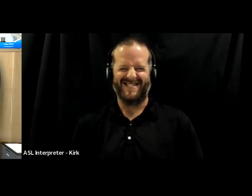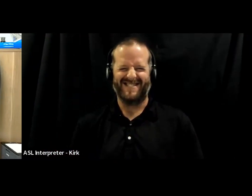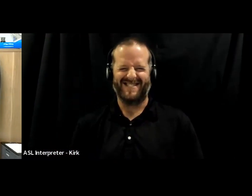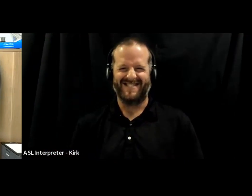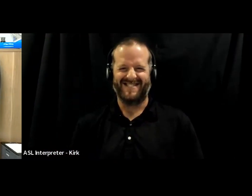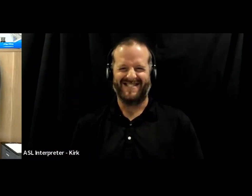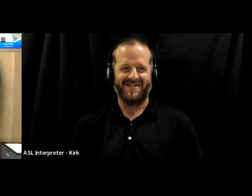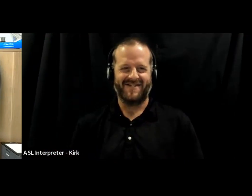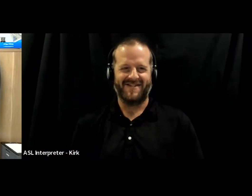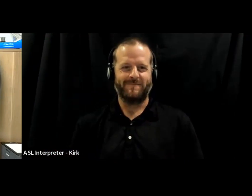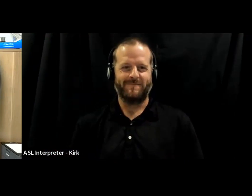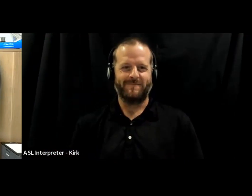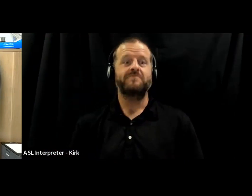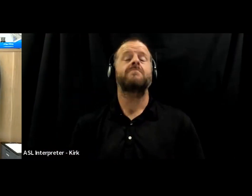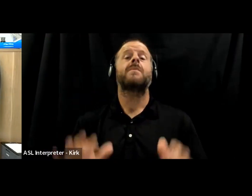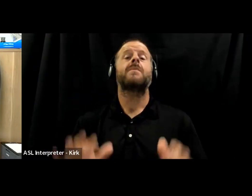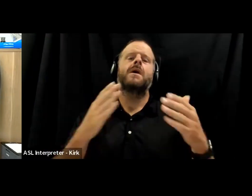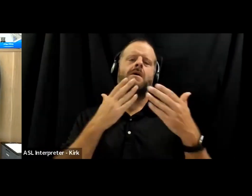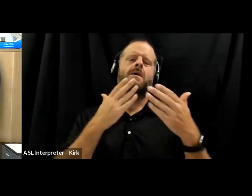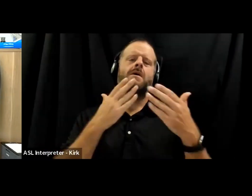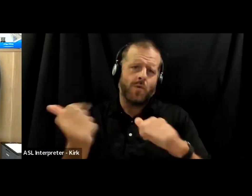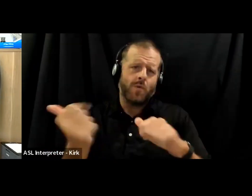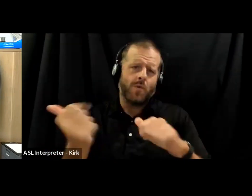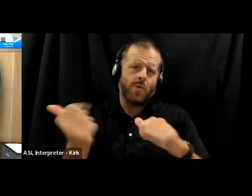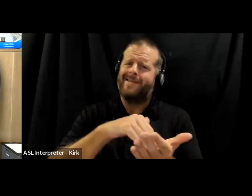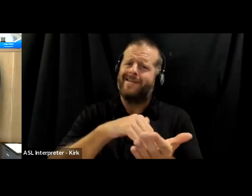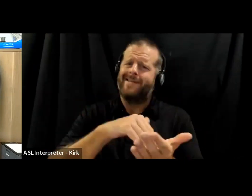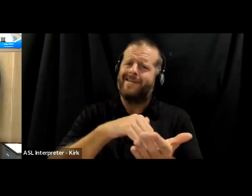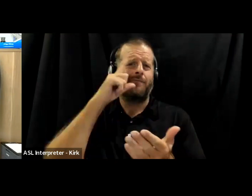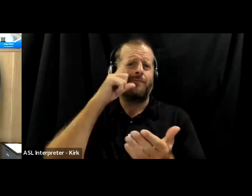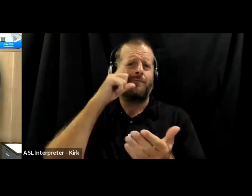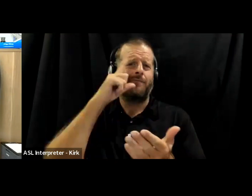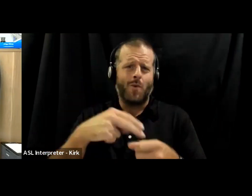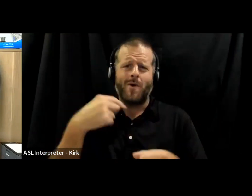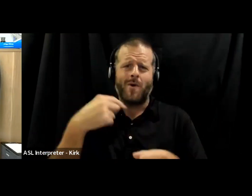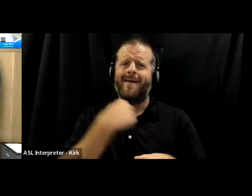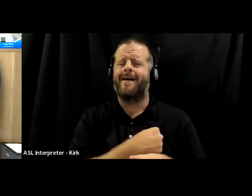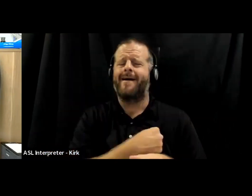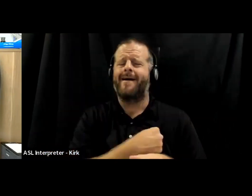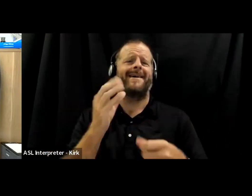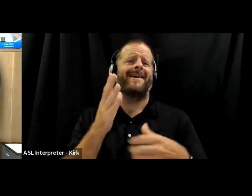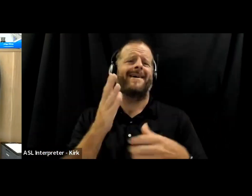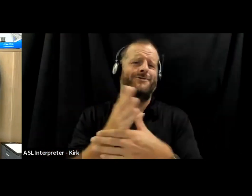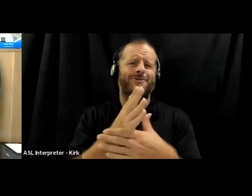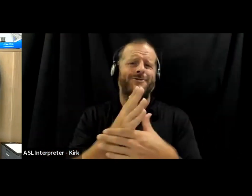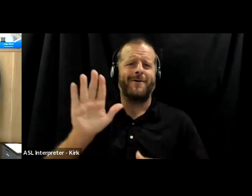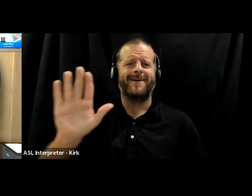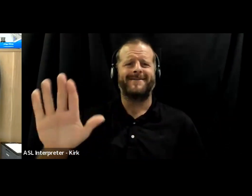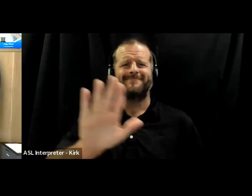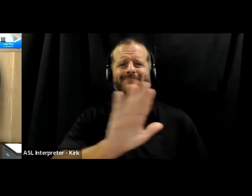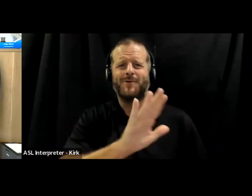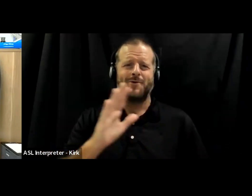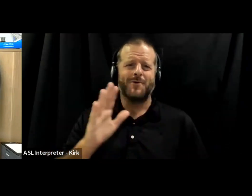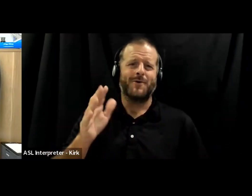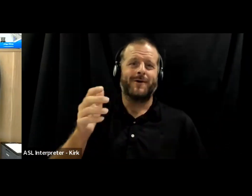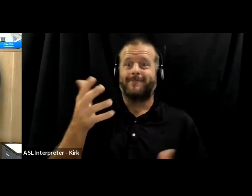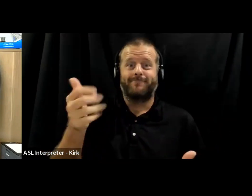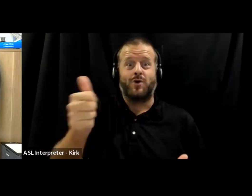So thank you all for, again, thank you for joining us and for sharing, , Yourselves and your journeys with us.